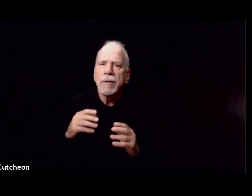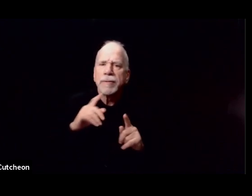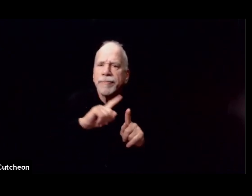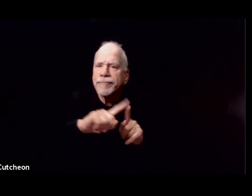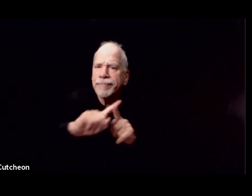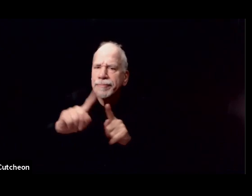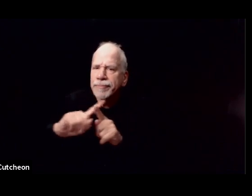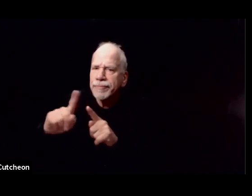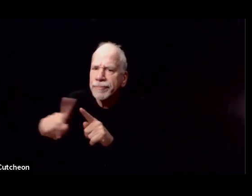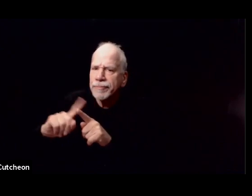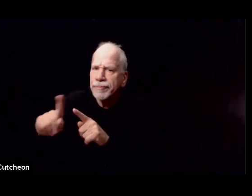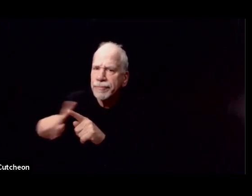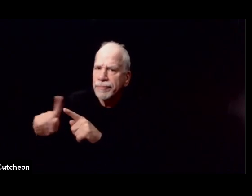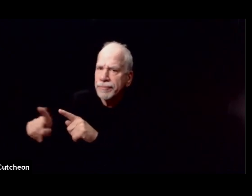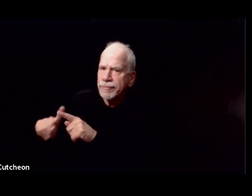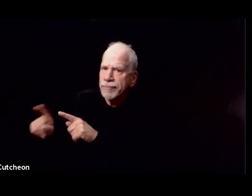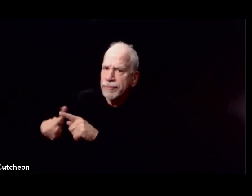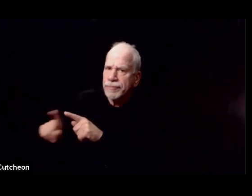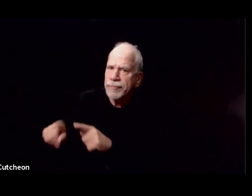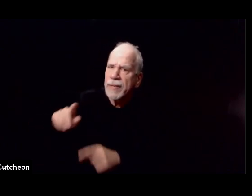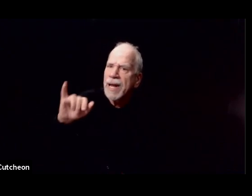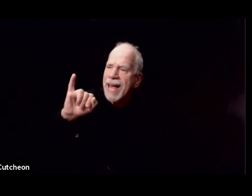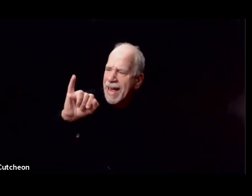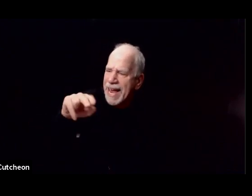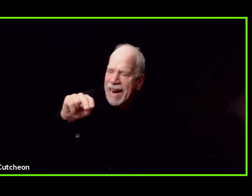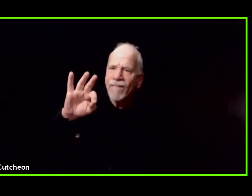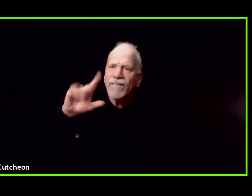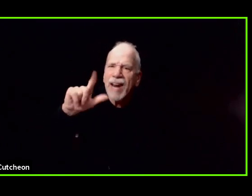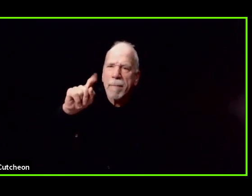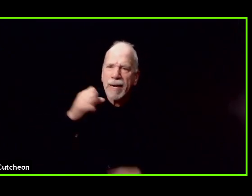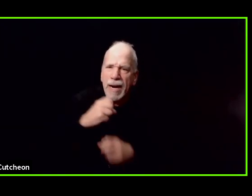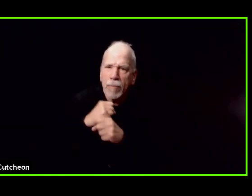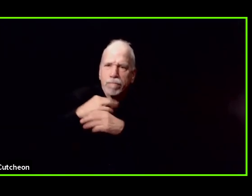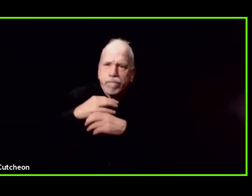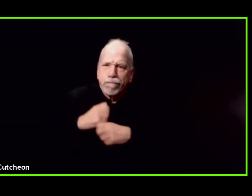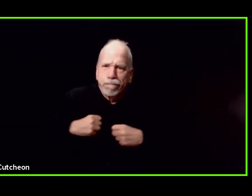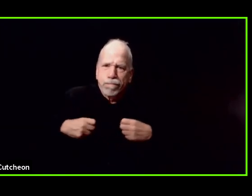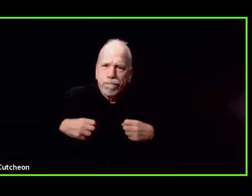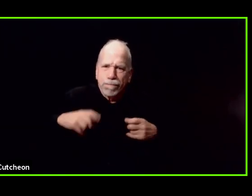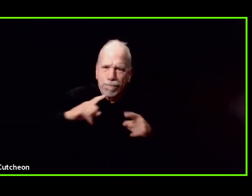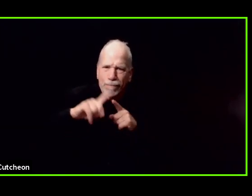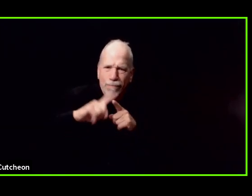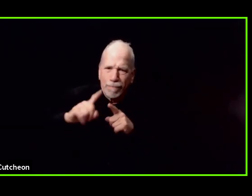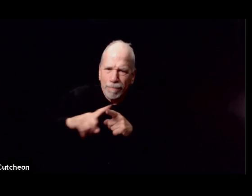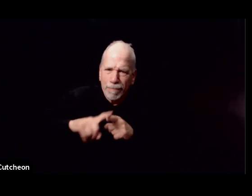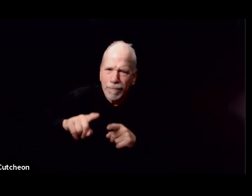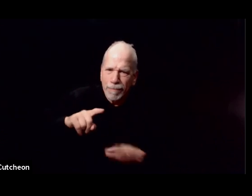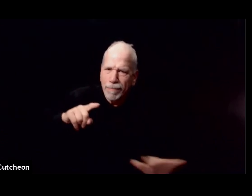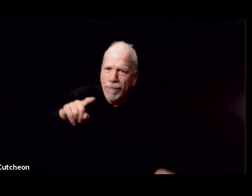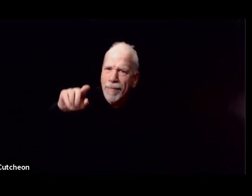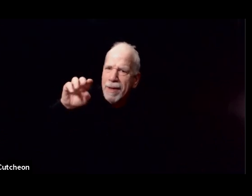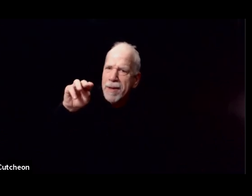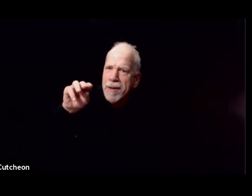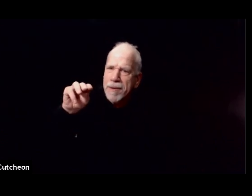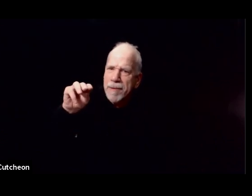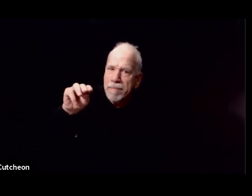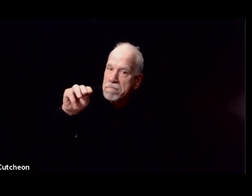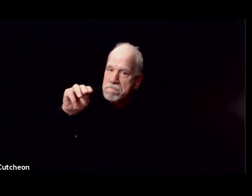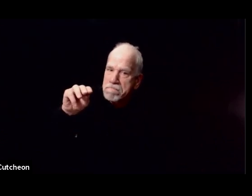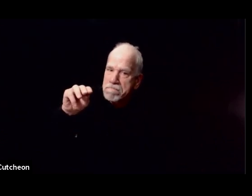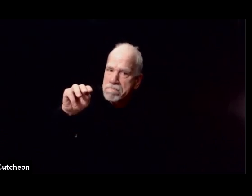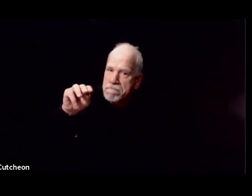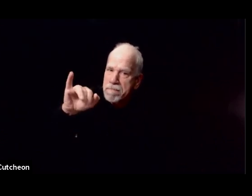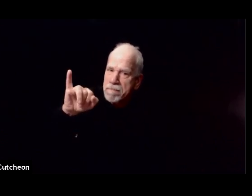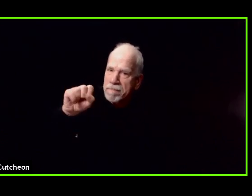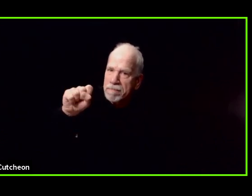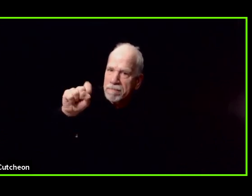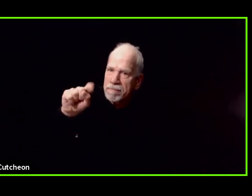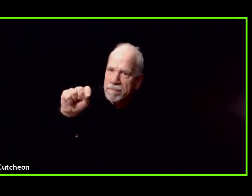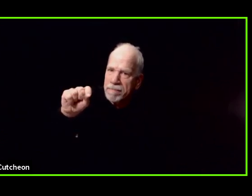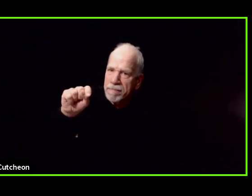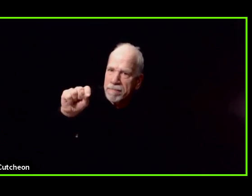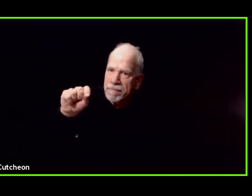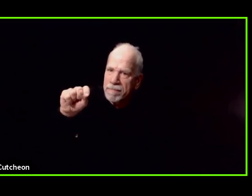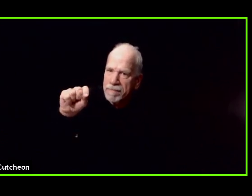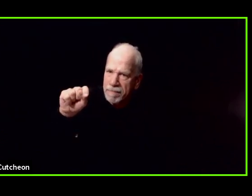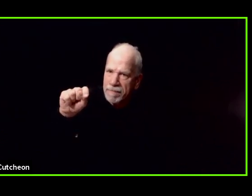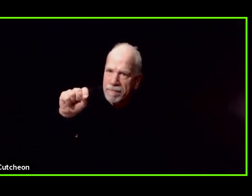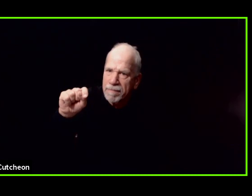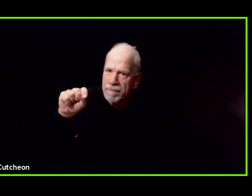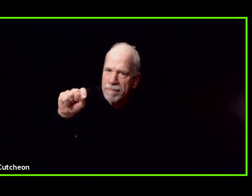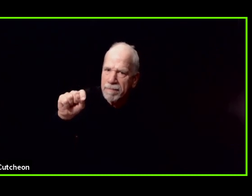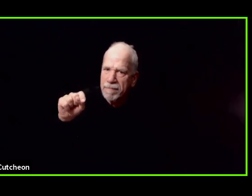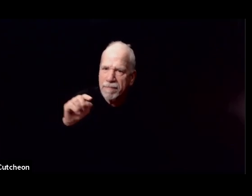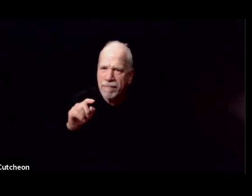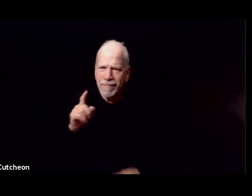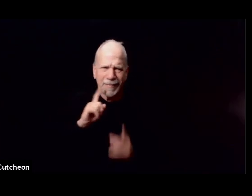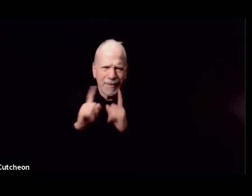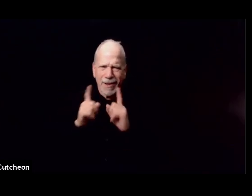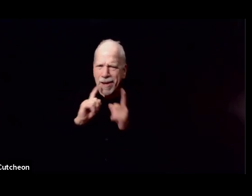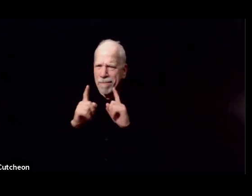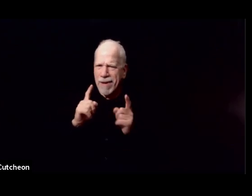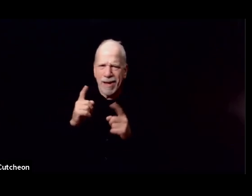as MIS-C. This is something that we've talked about a couple of times and we now have 13